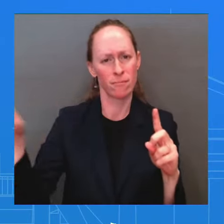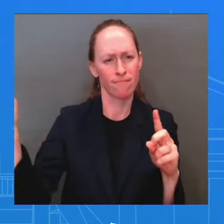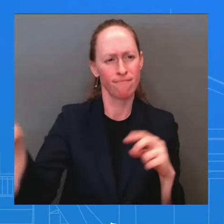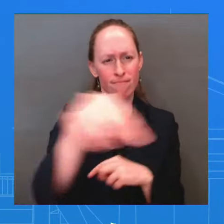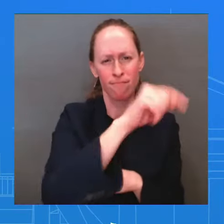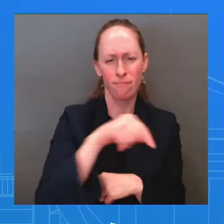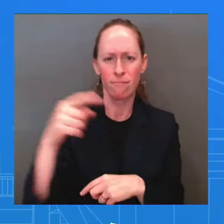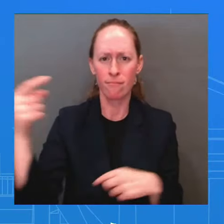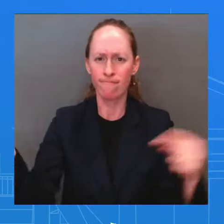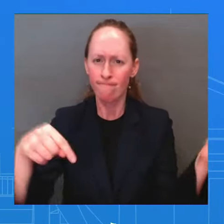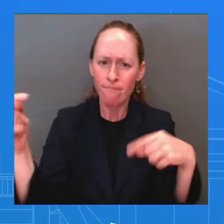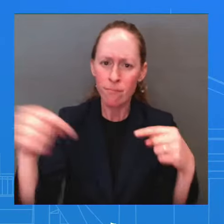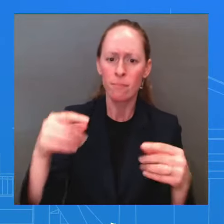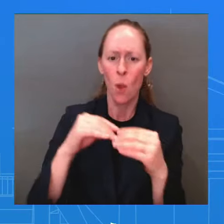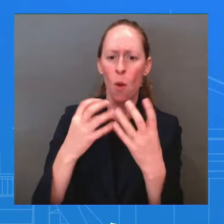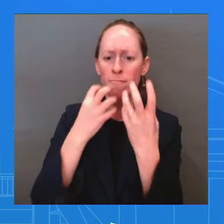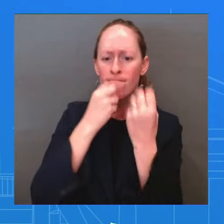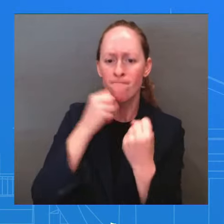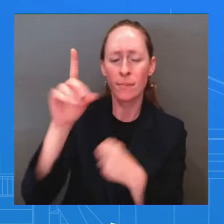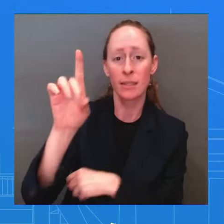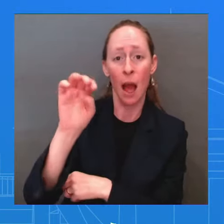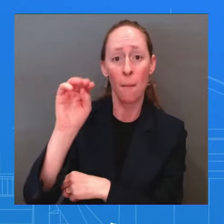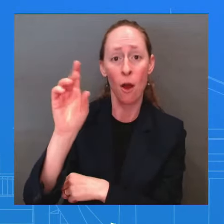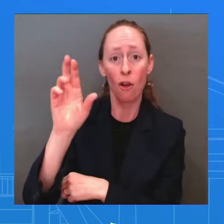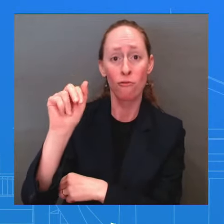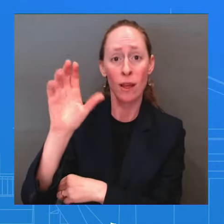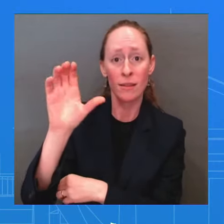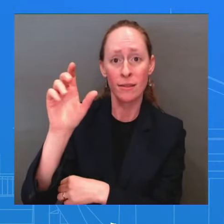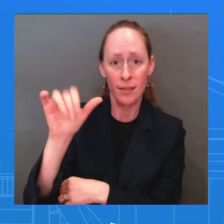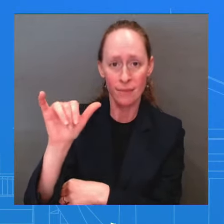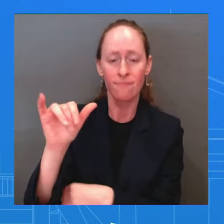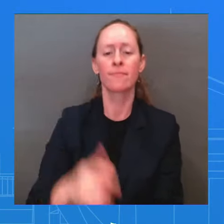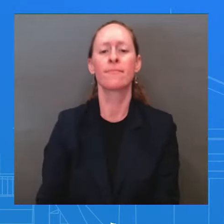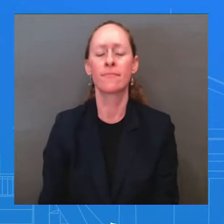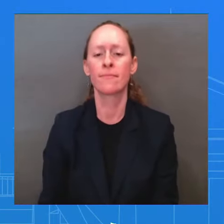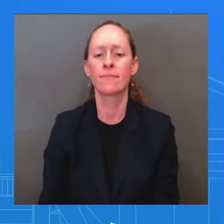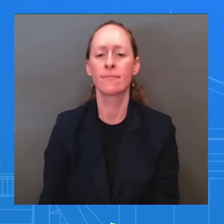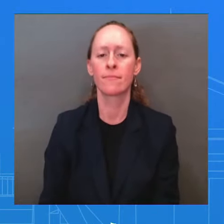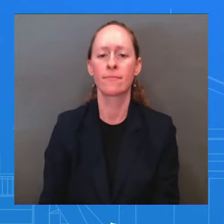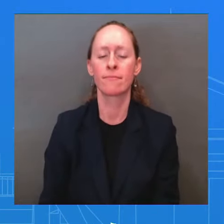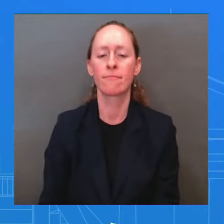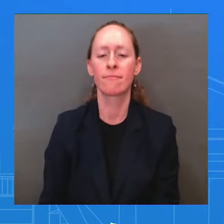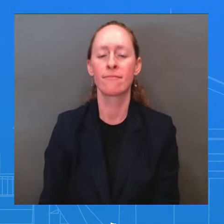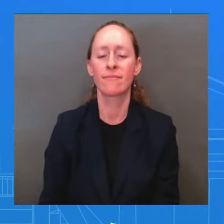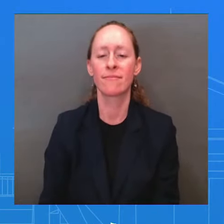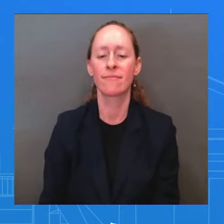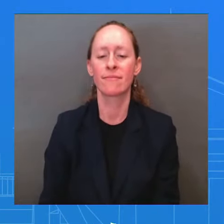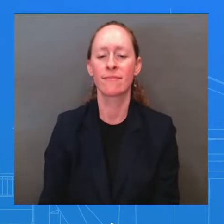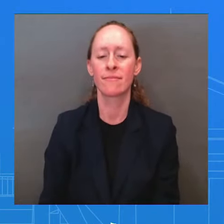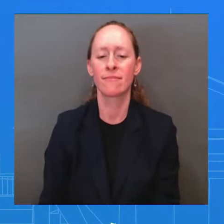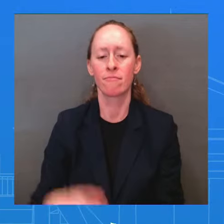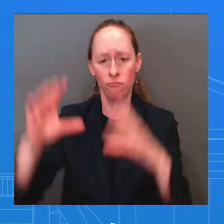So, on Tuesday, President Biden will deliver his annual address to the General Assembly. And in that speech, he will lay out for the world